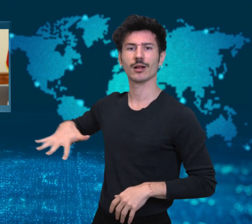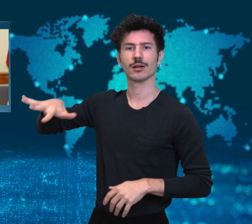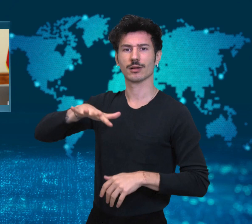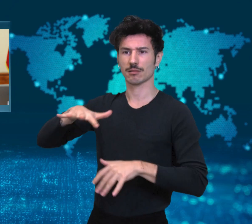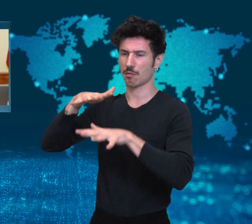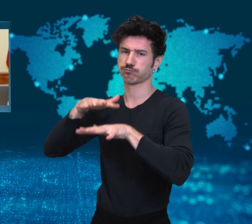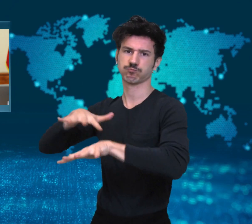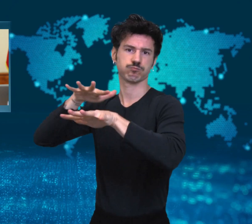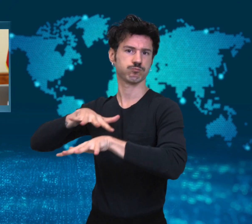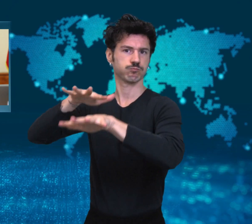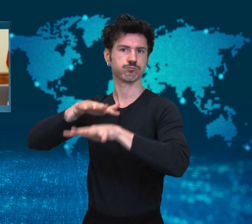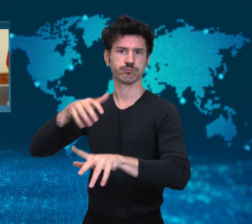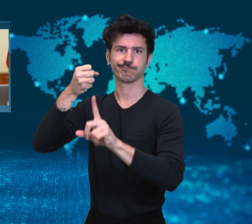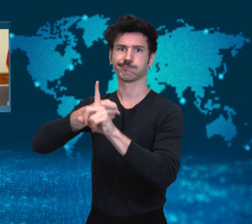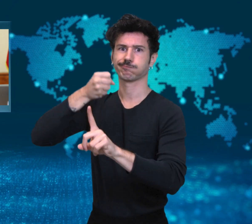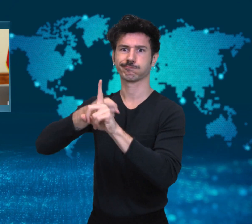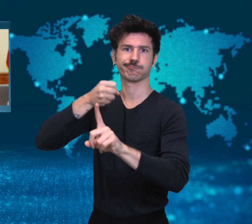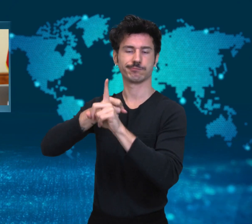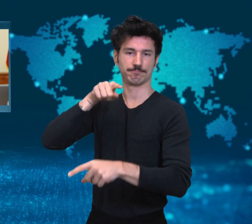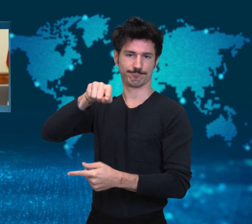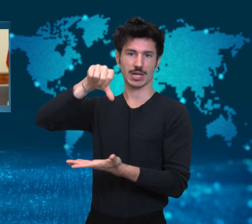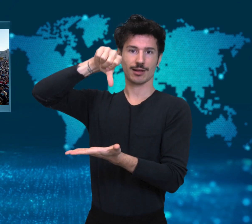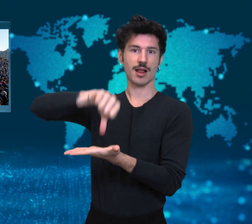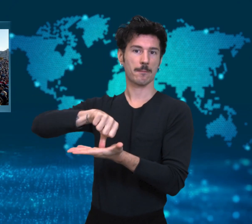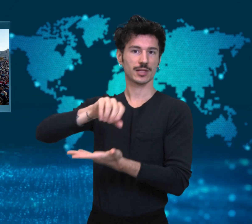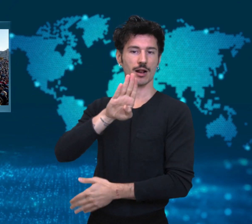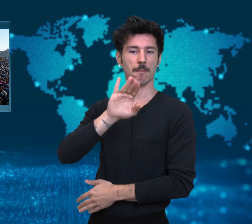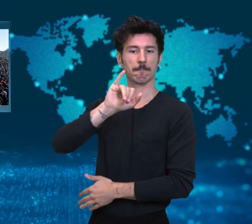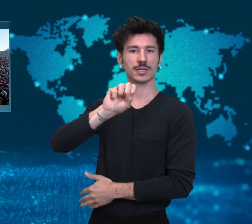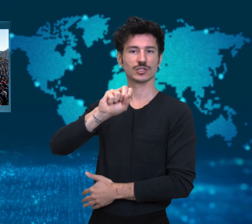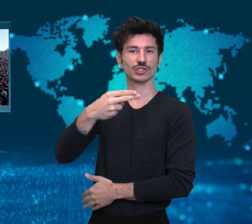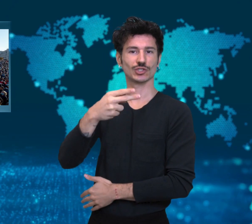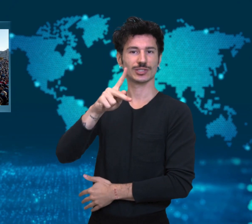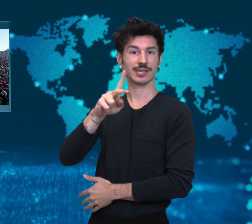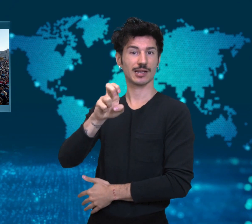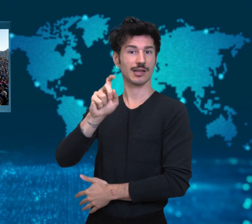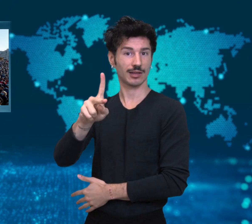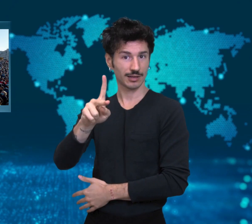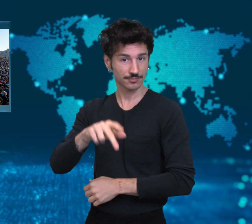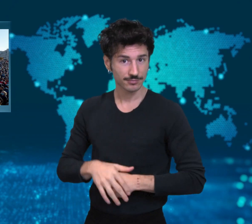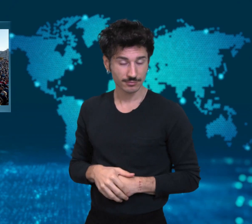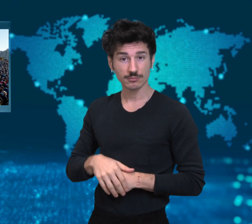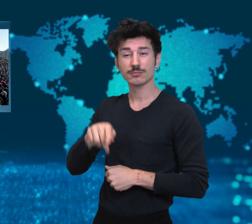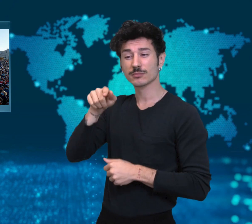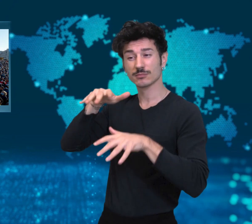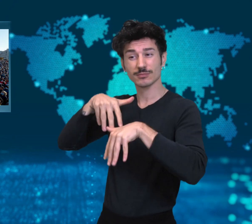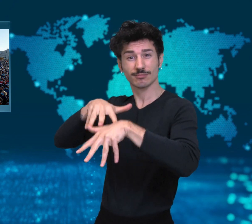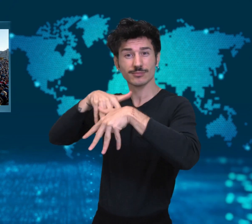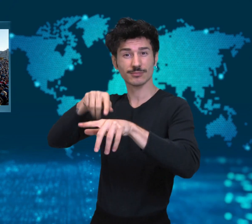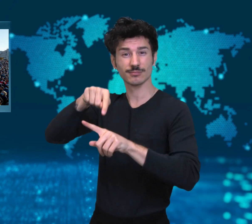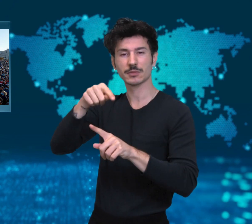thousands of protesters gathered in the capital city of Bishkek.